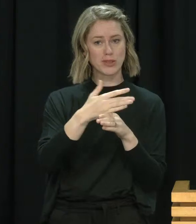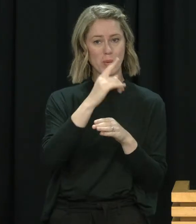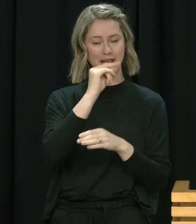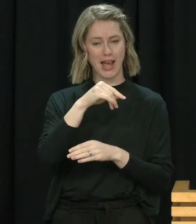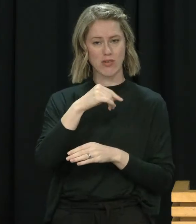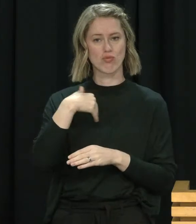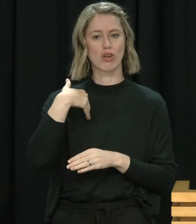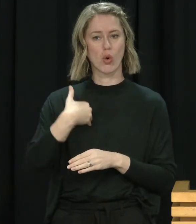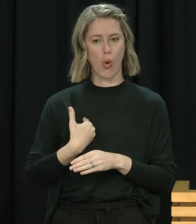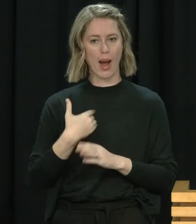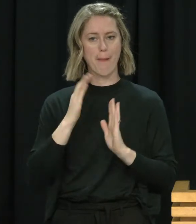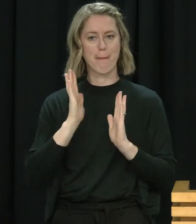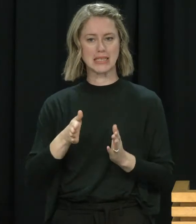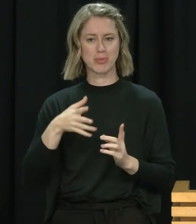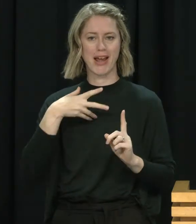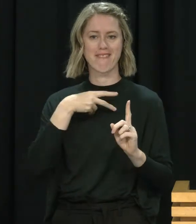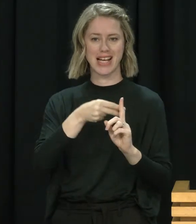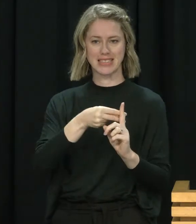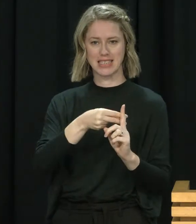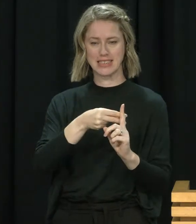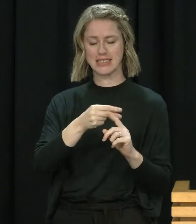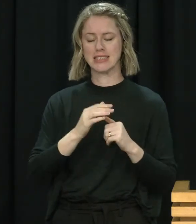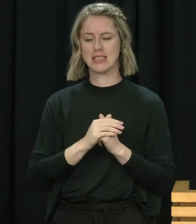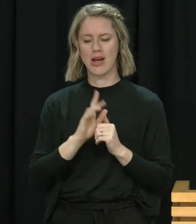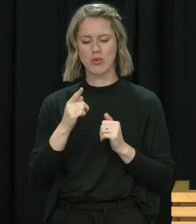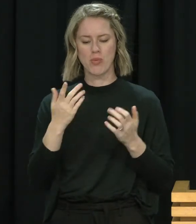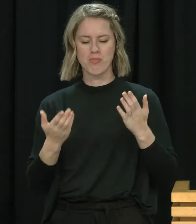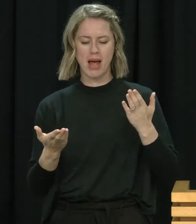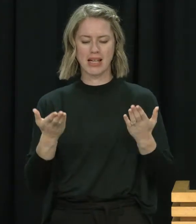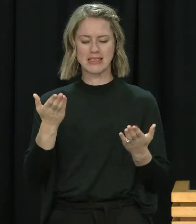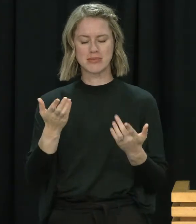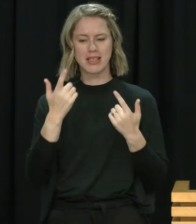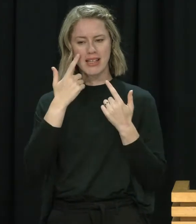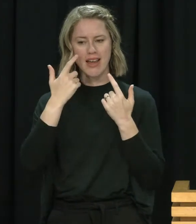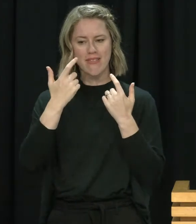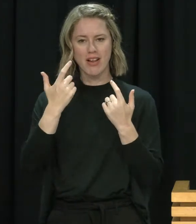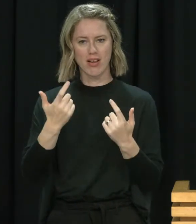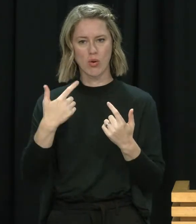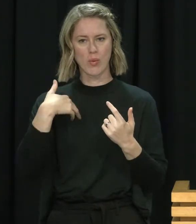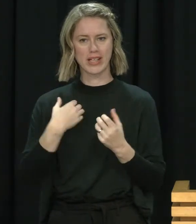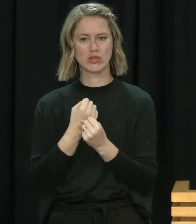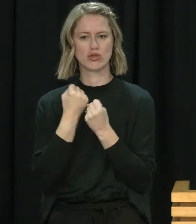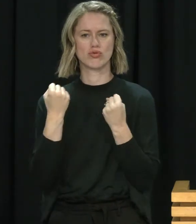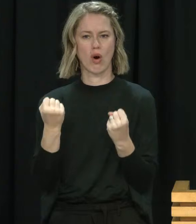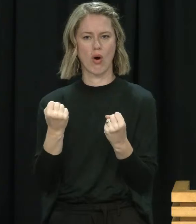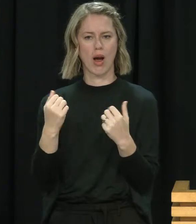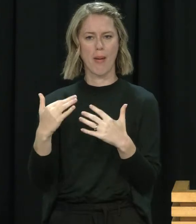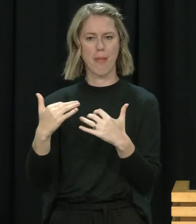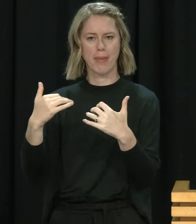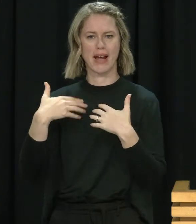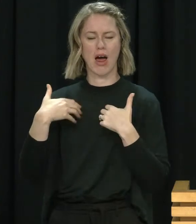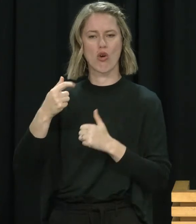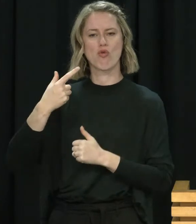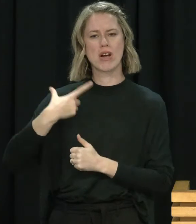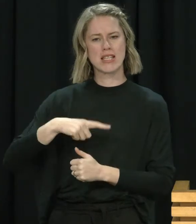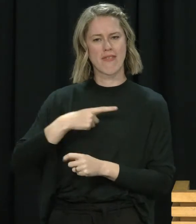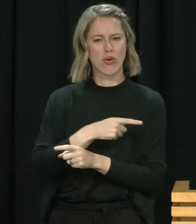to keep in mind is the legal advice on this around who we can... Which jobs we can require vaccination for and we